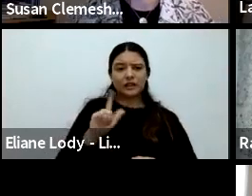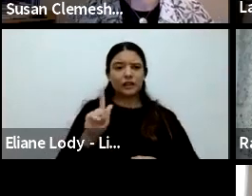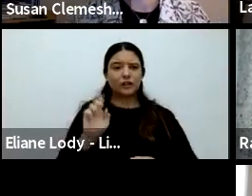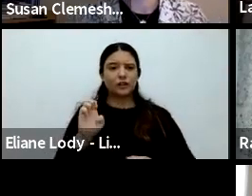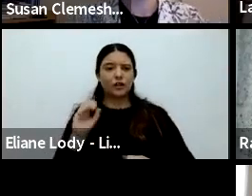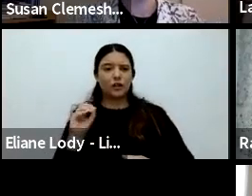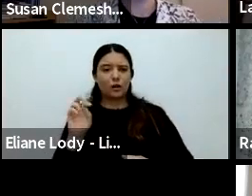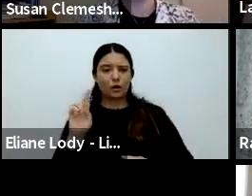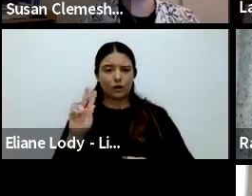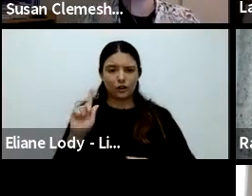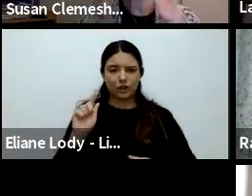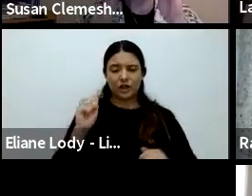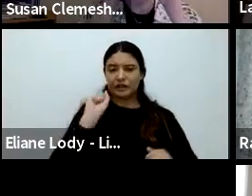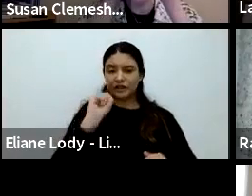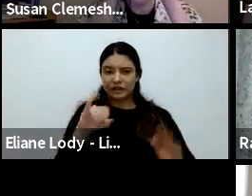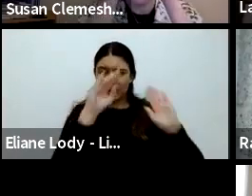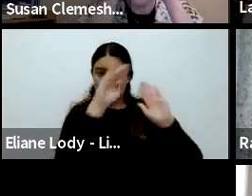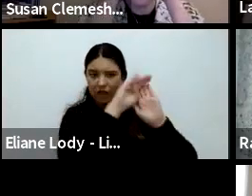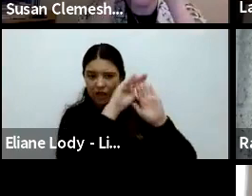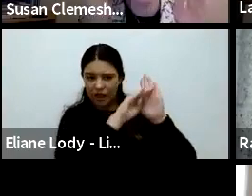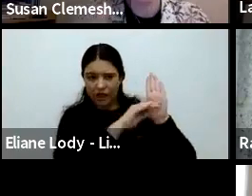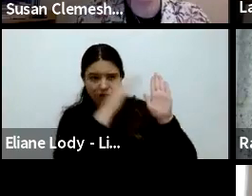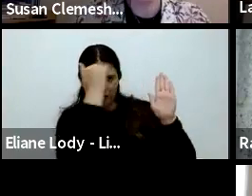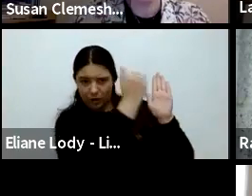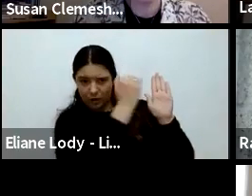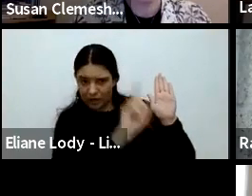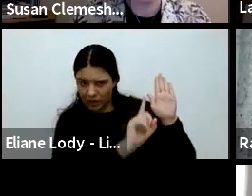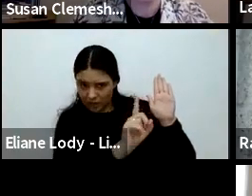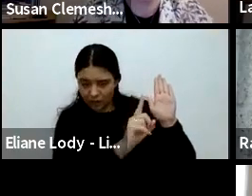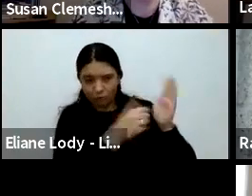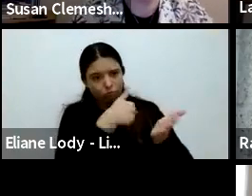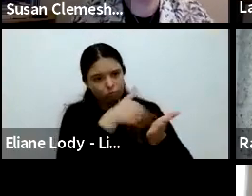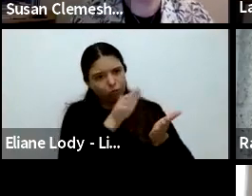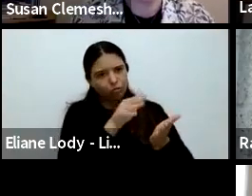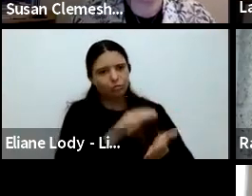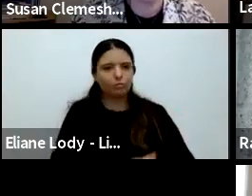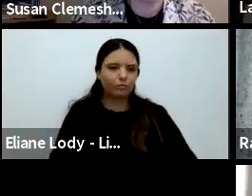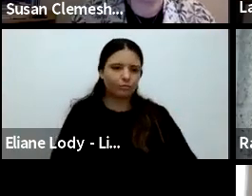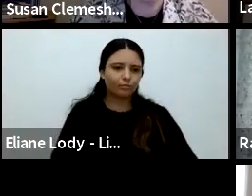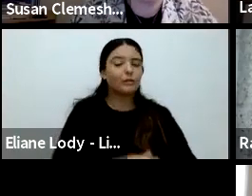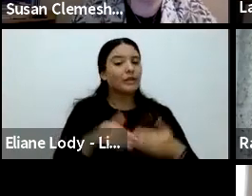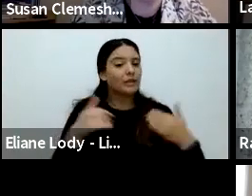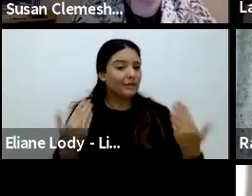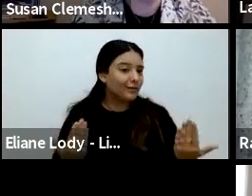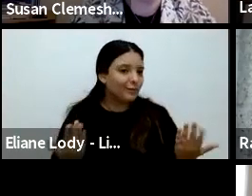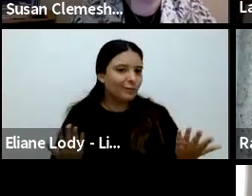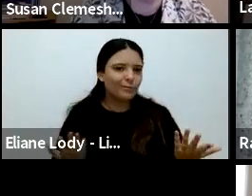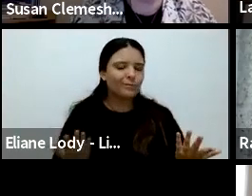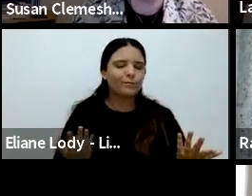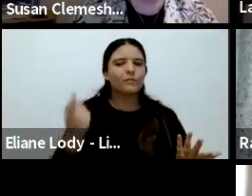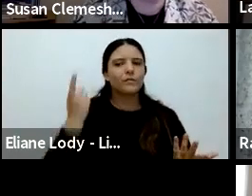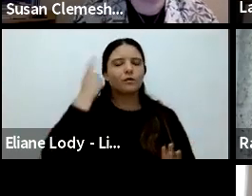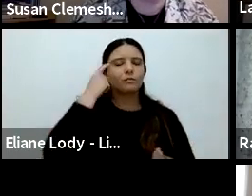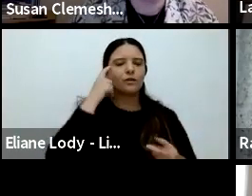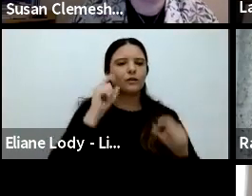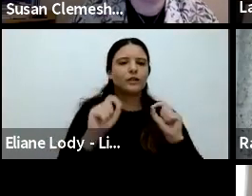they go. So how about if I. How about a fight off. offer that and see if any